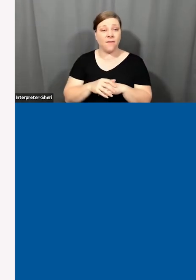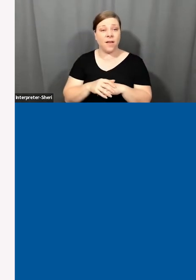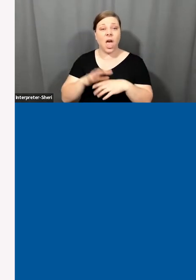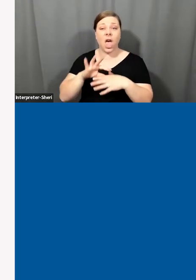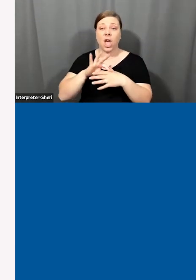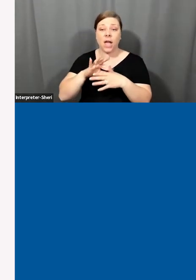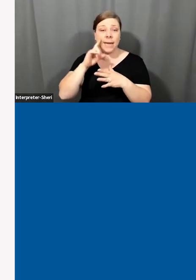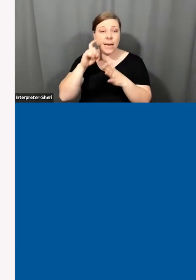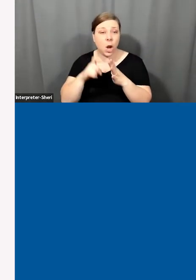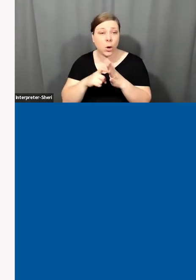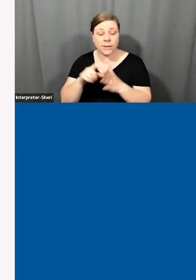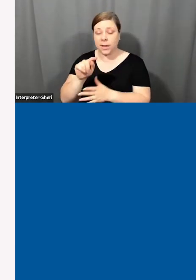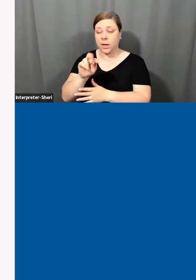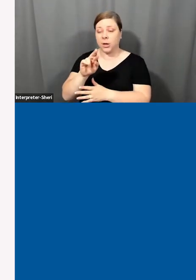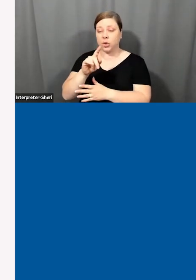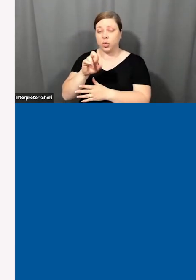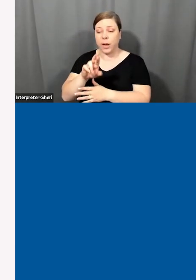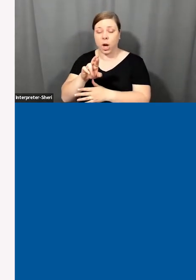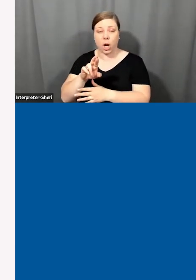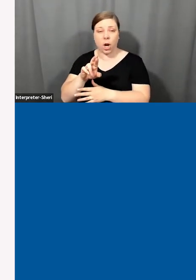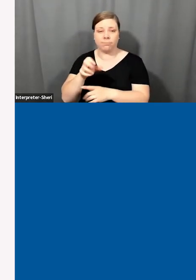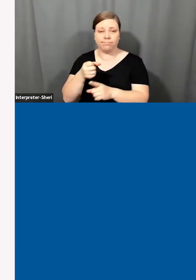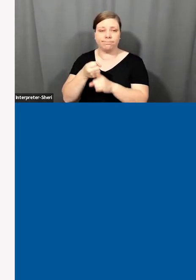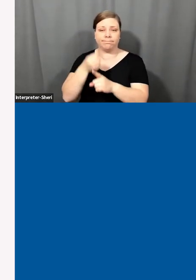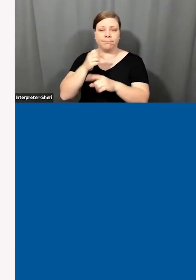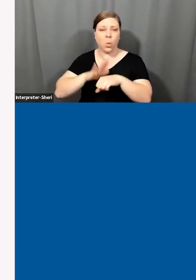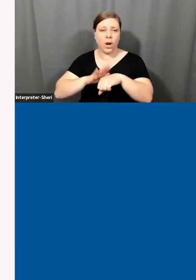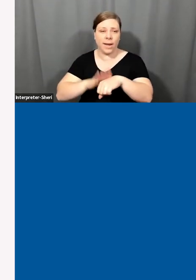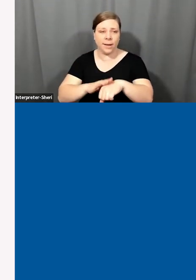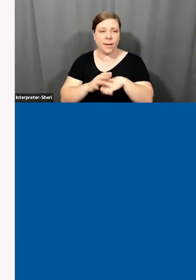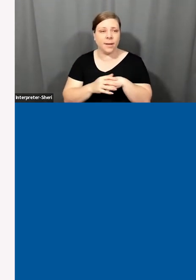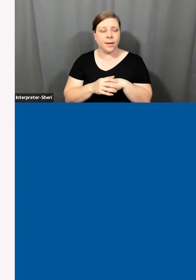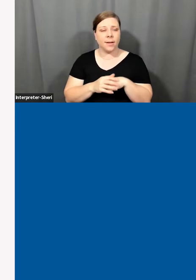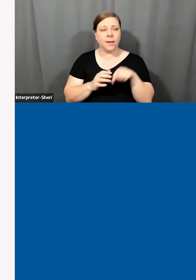To the left, I have an example that says, "content notice, ableism, medical trauma."